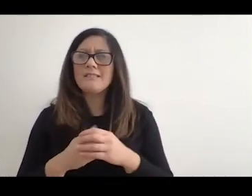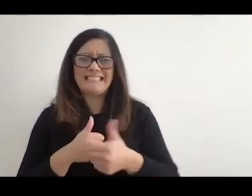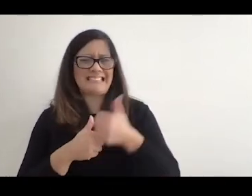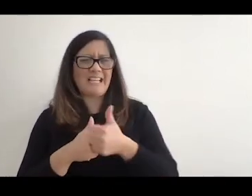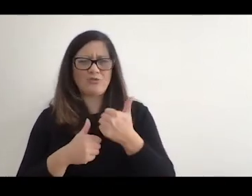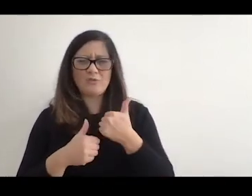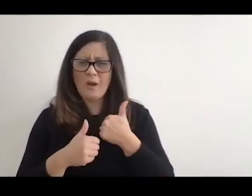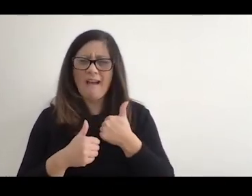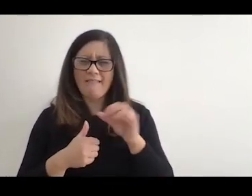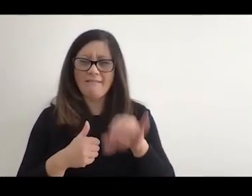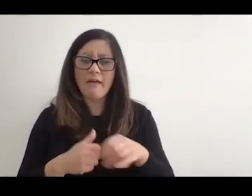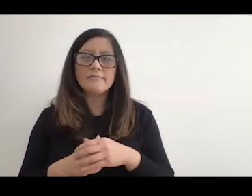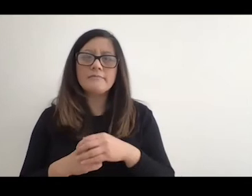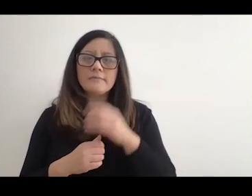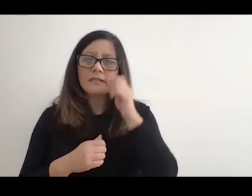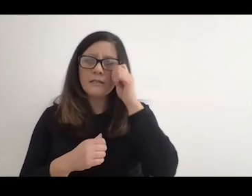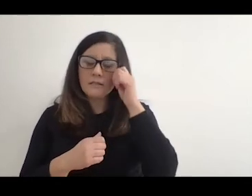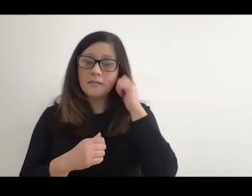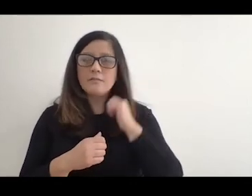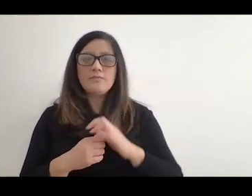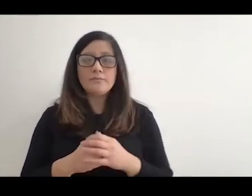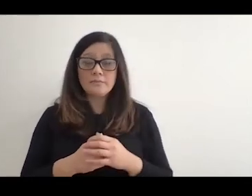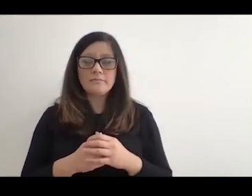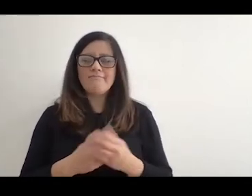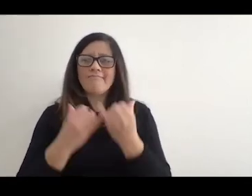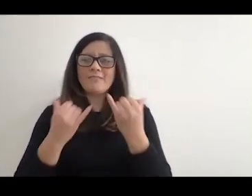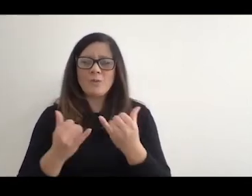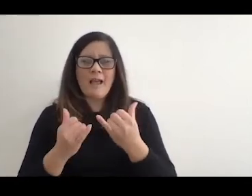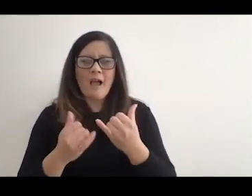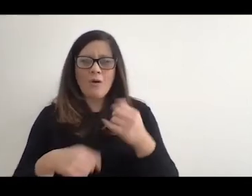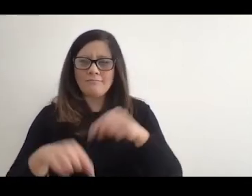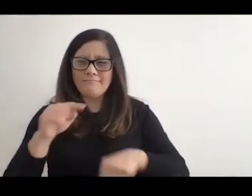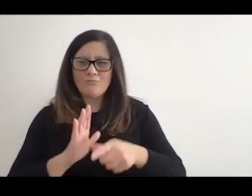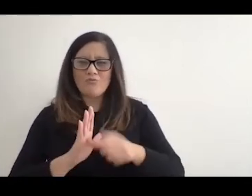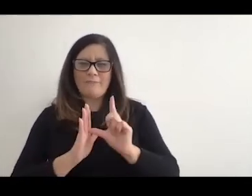So I'm going to do a quick review. So we can stay on track here.